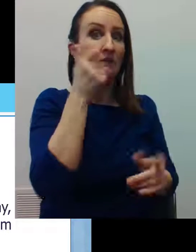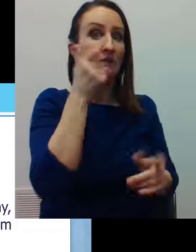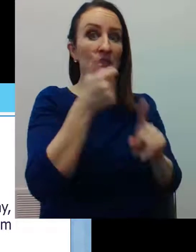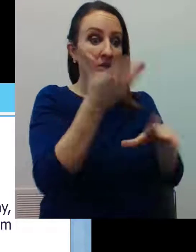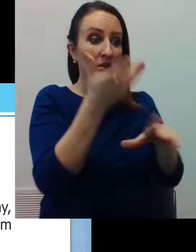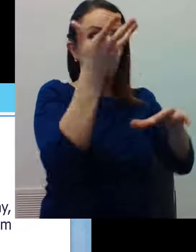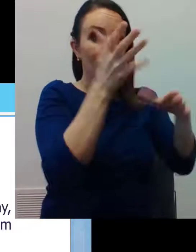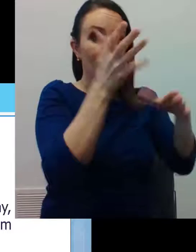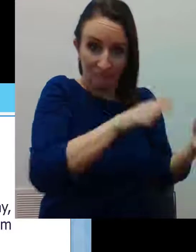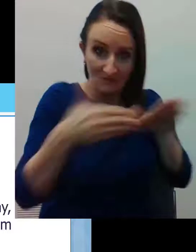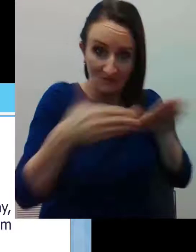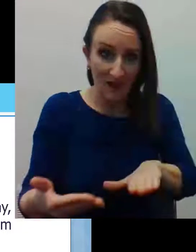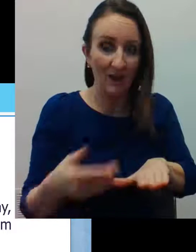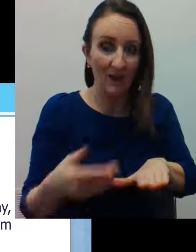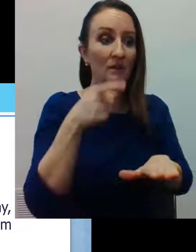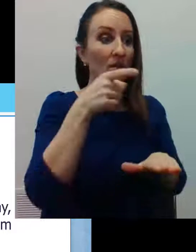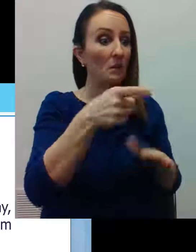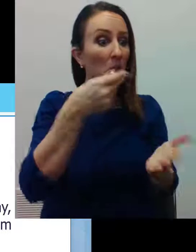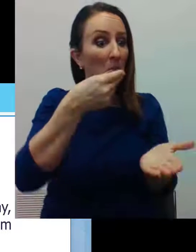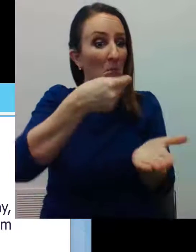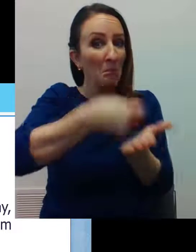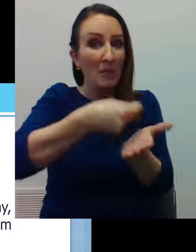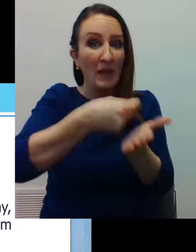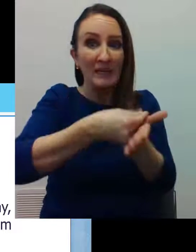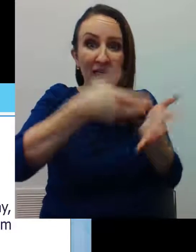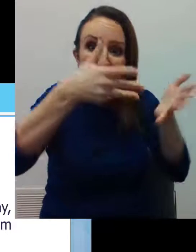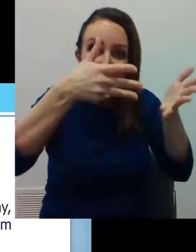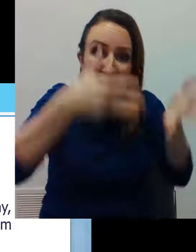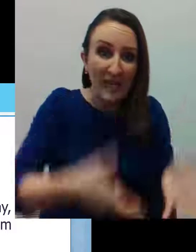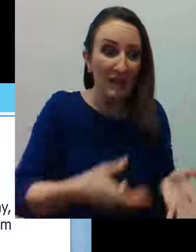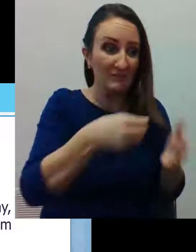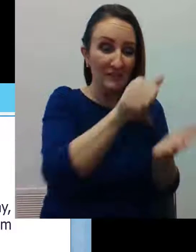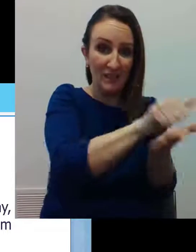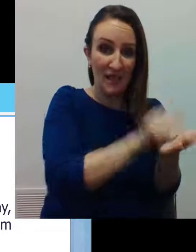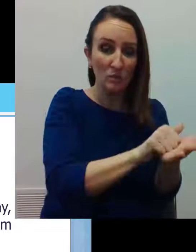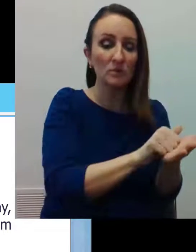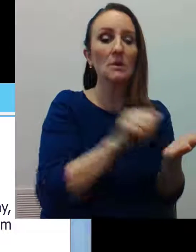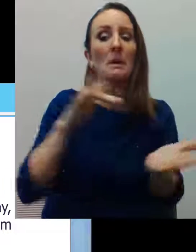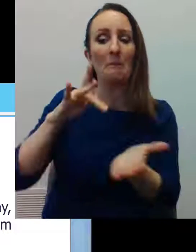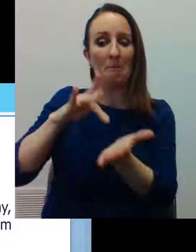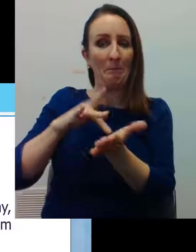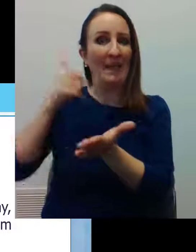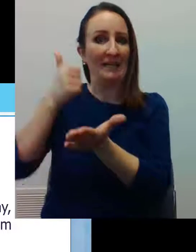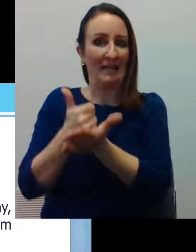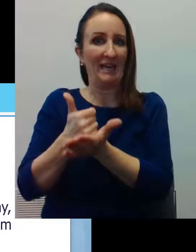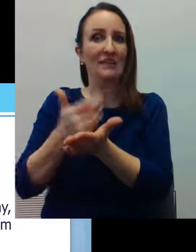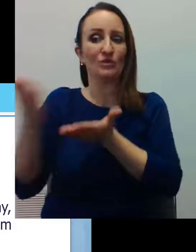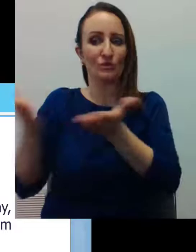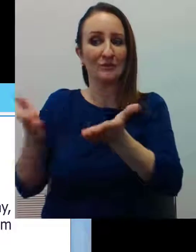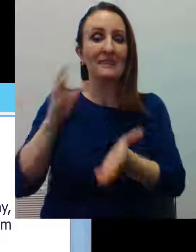If the individual has received Medicaid services You have to have received Medicaid services for this to happen